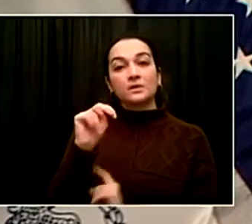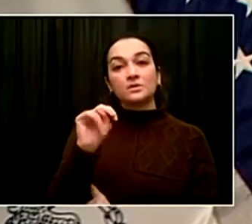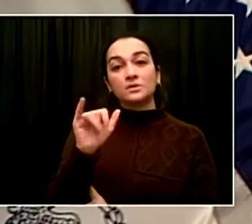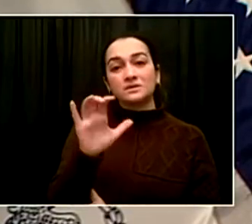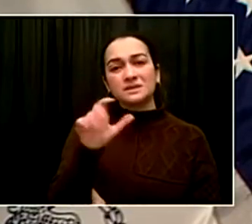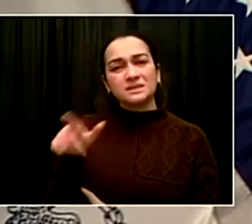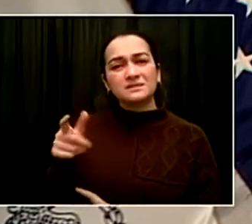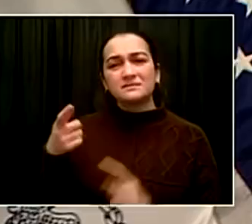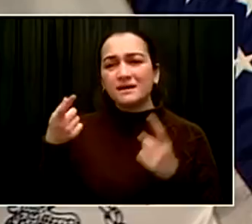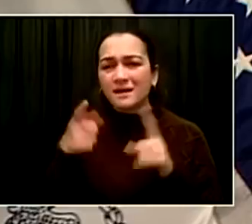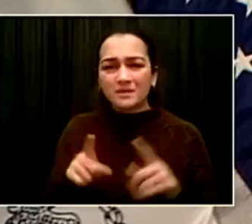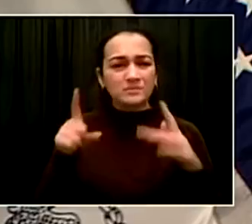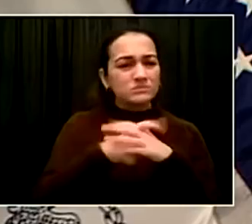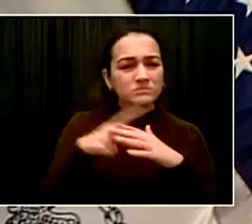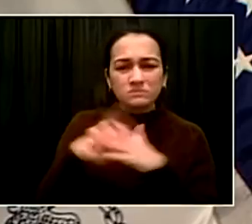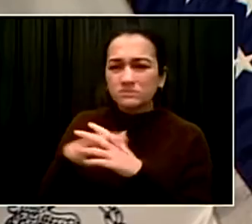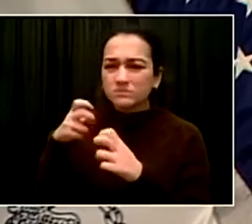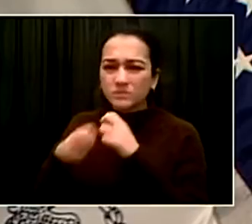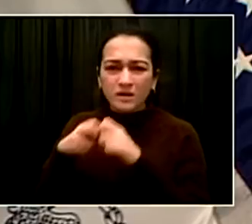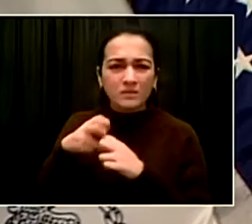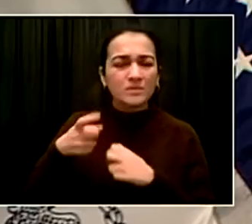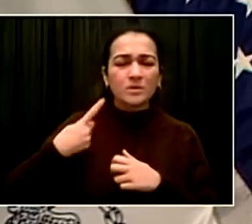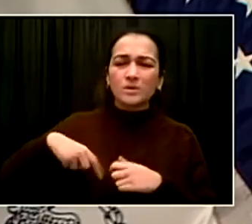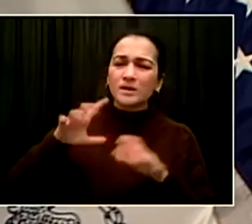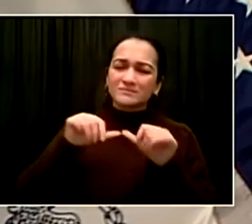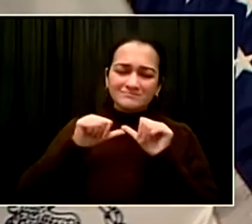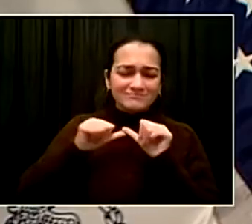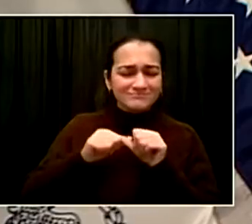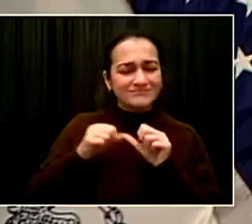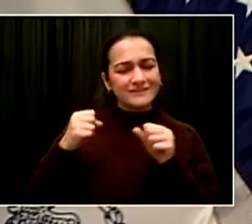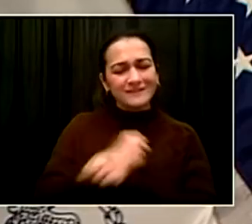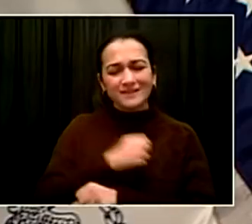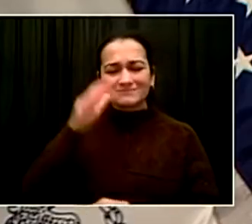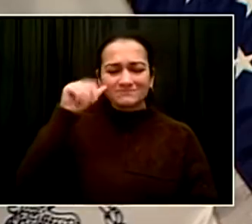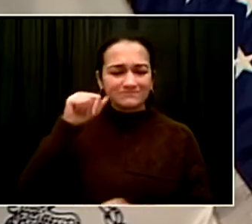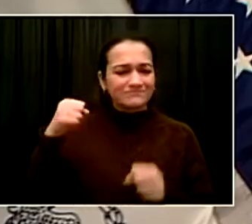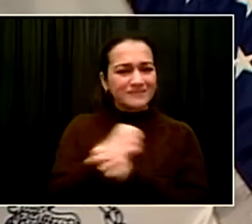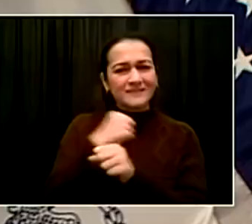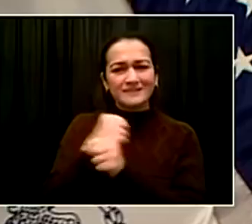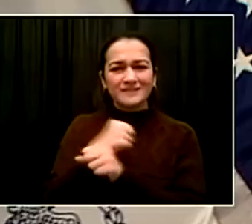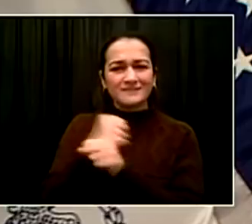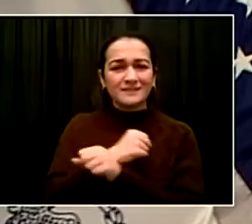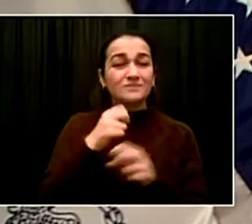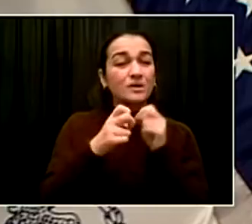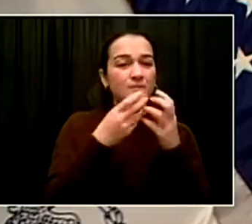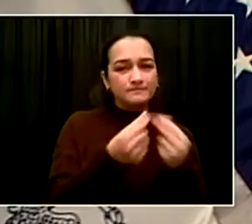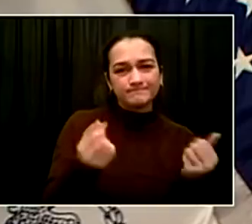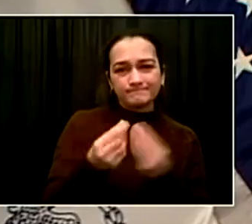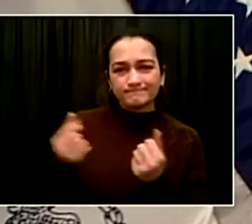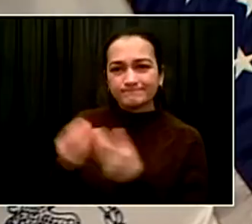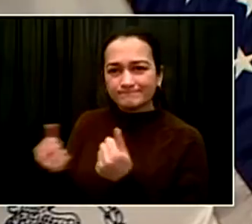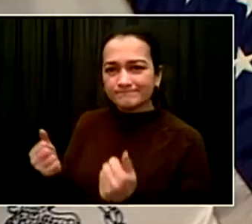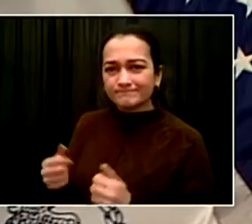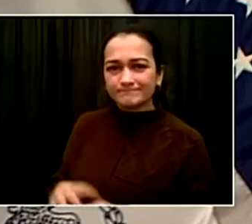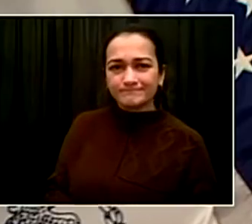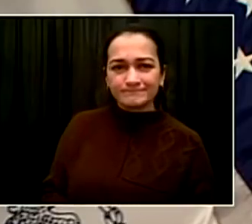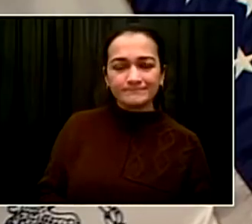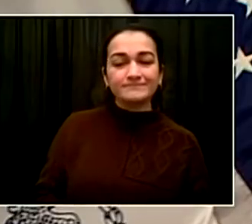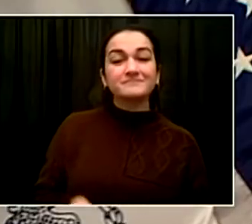IT. WE FIND A WAY TO FIGHT BACK AND OVERCOME THE CHALLENGING AND WE WILL BEGIN KEEP SAYING TO YOU,